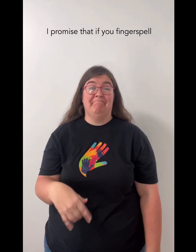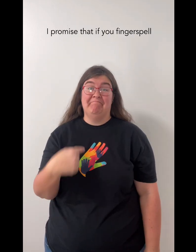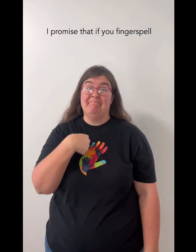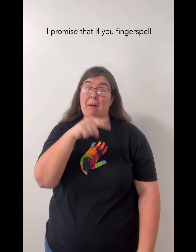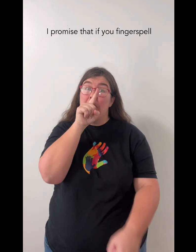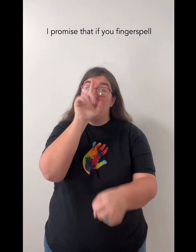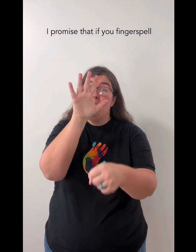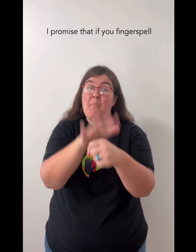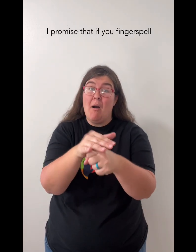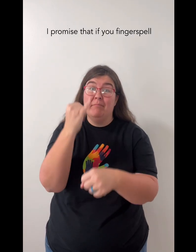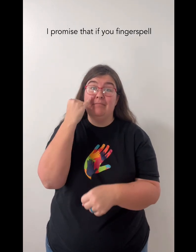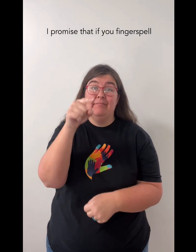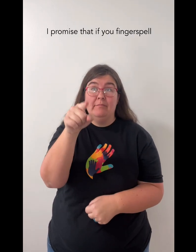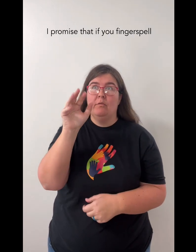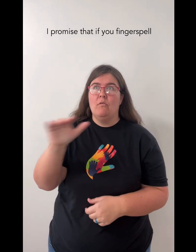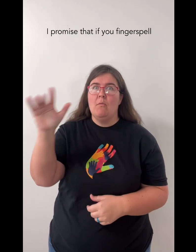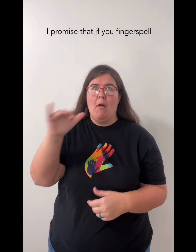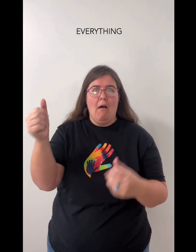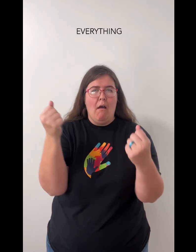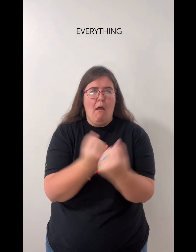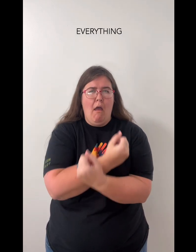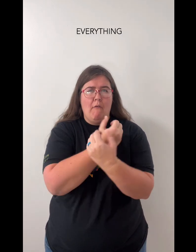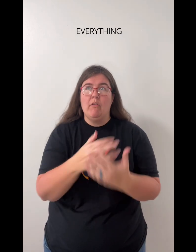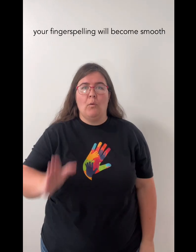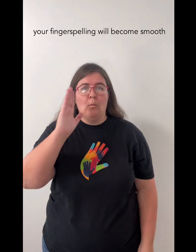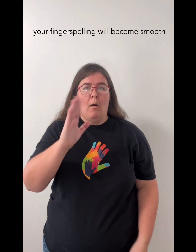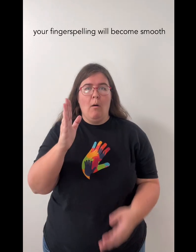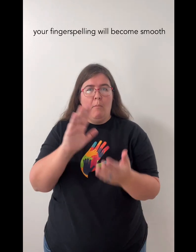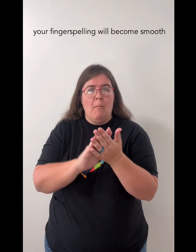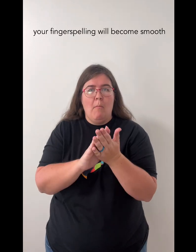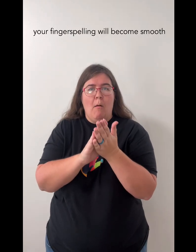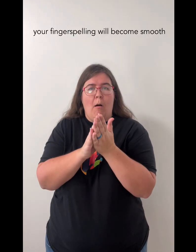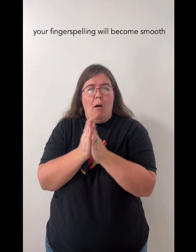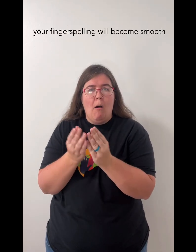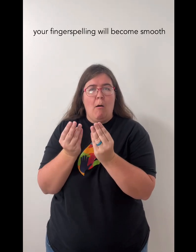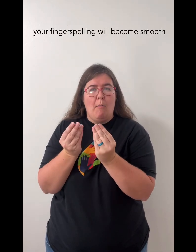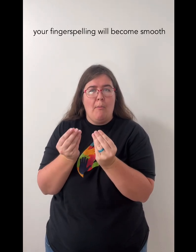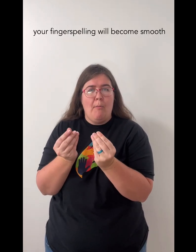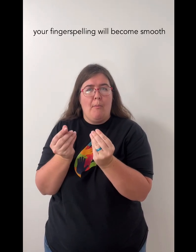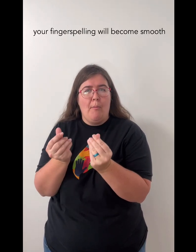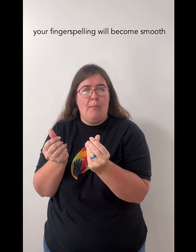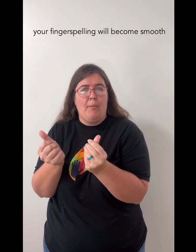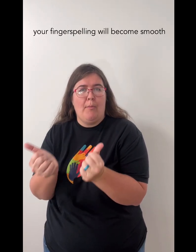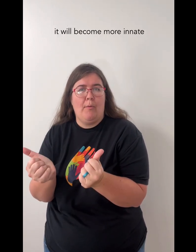I promise that if you fingerspell EVERYTHING your fingerspelling will become smooth